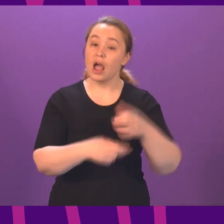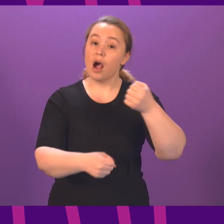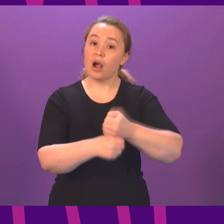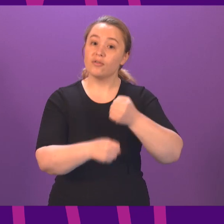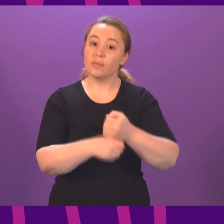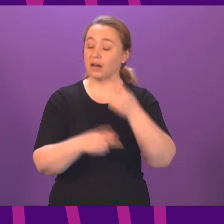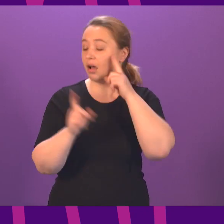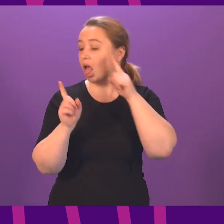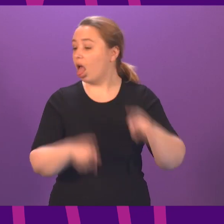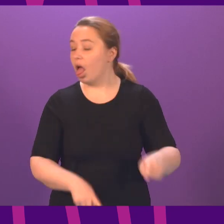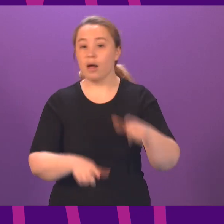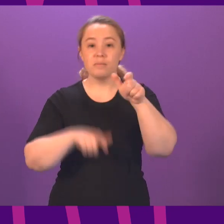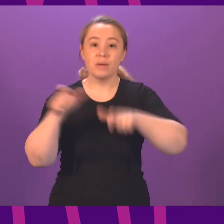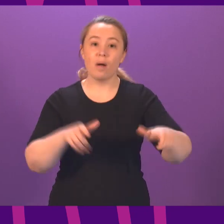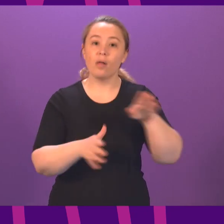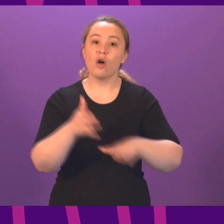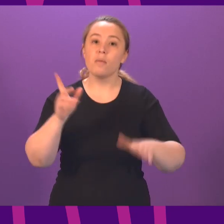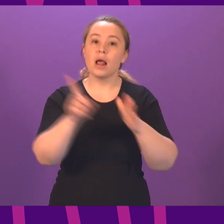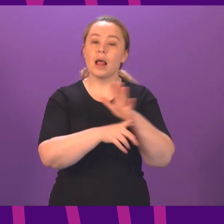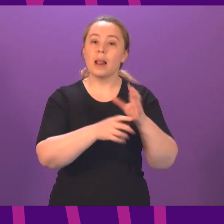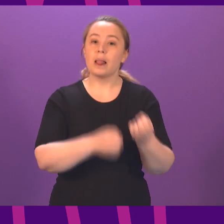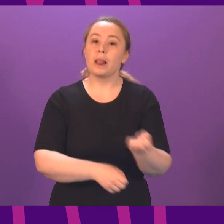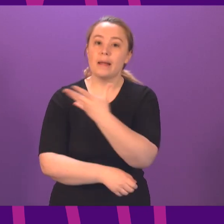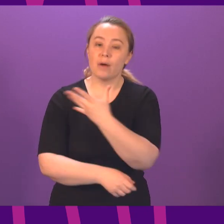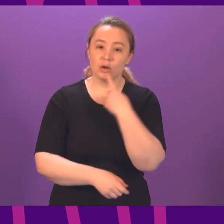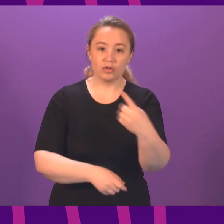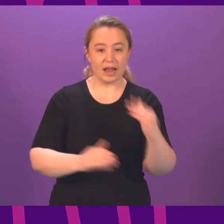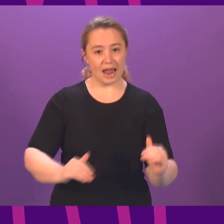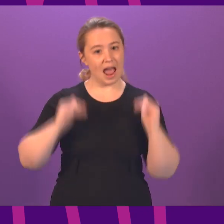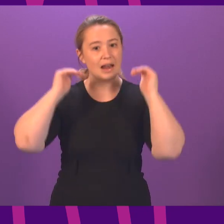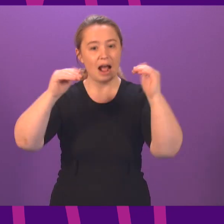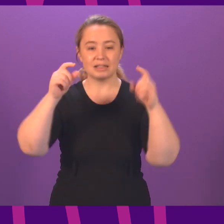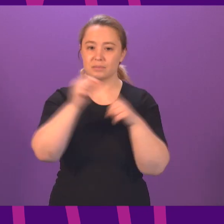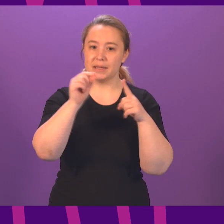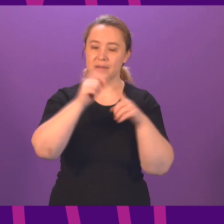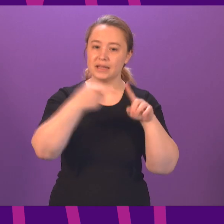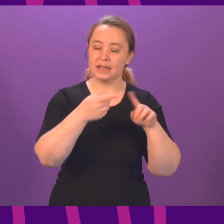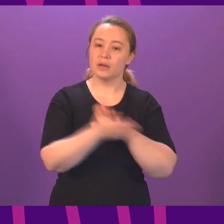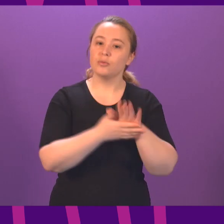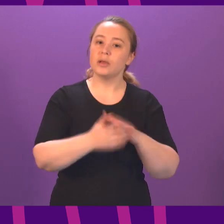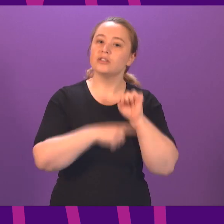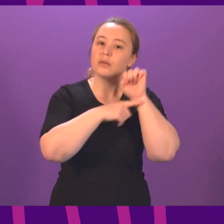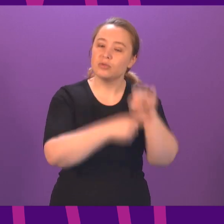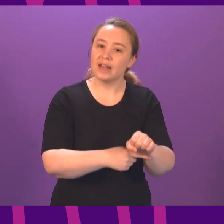calls from Scottish Labour for enhanced PPE to protect staff and patients from the new